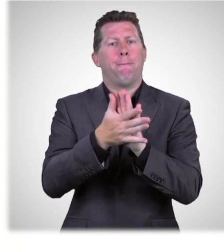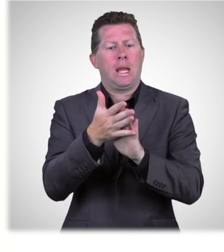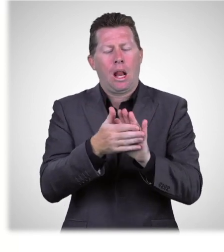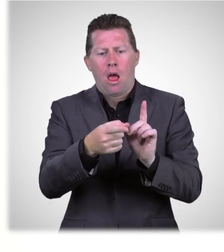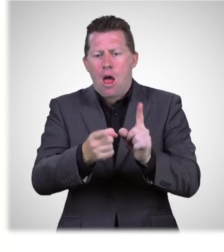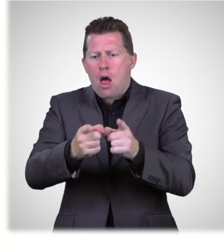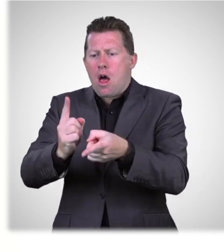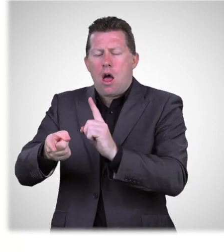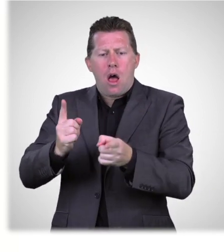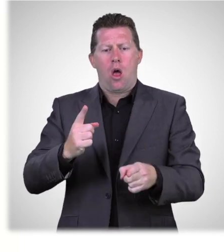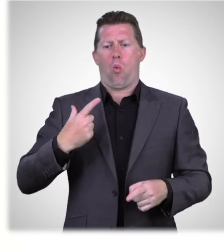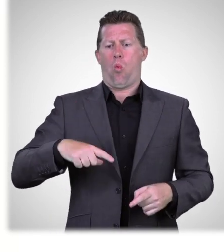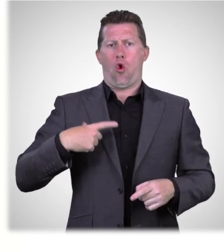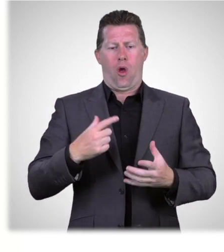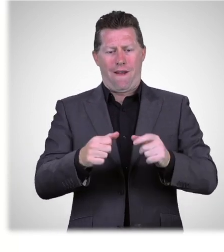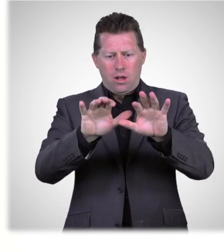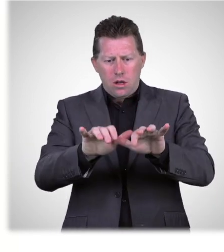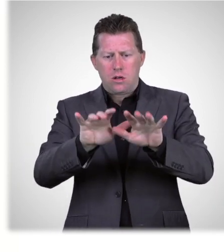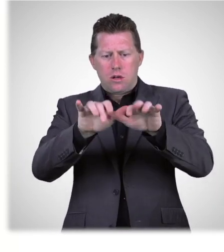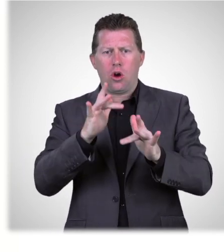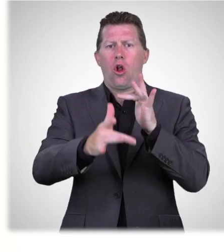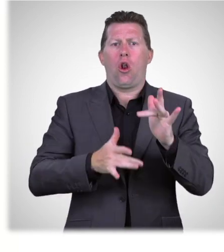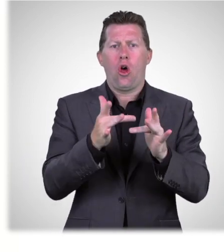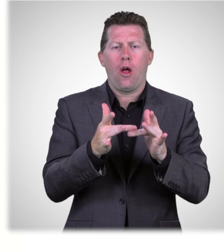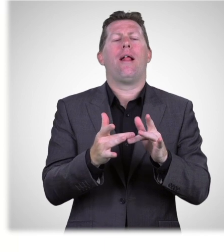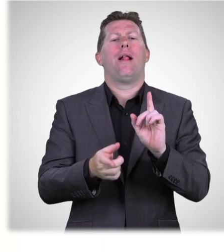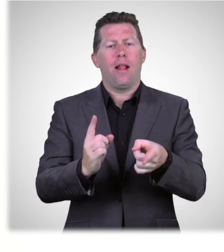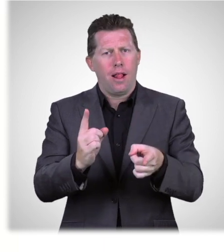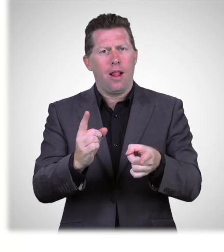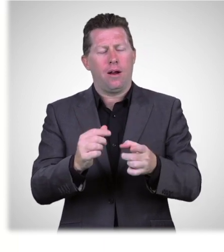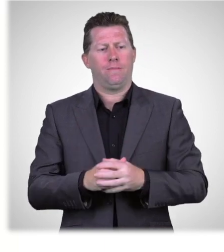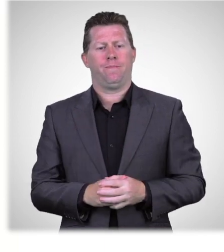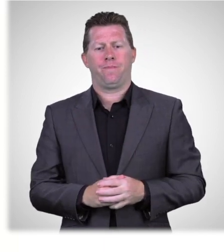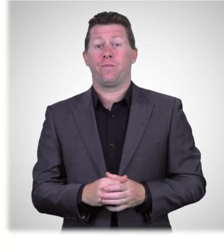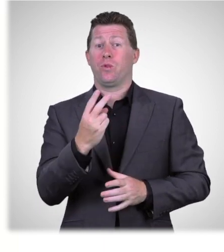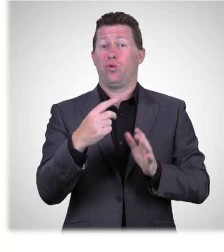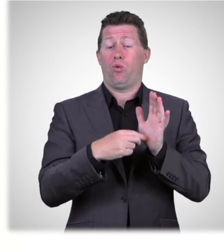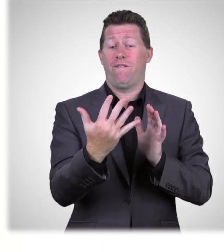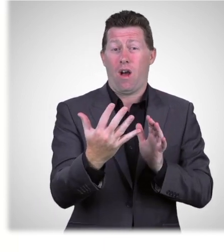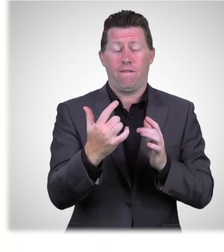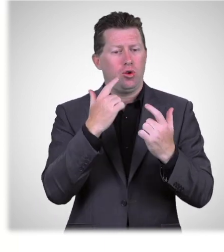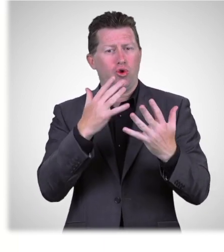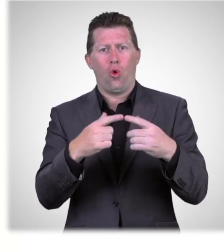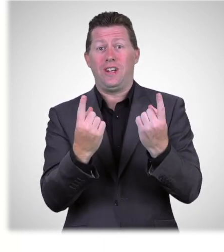they can see the relevance of discussion forums online. 2.5, illustrate through multiple media,